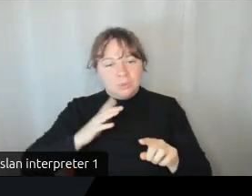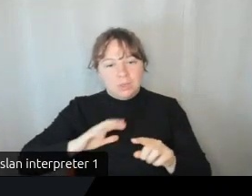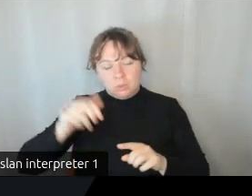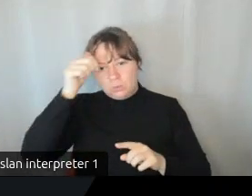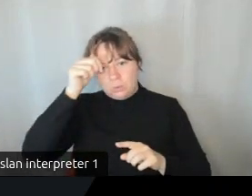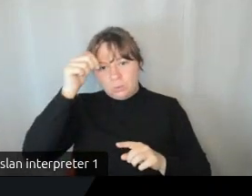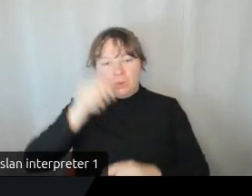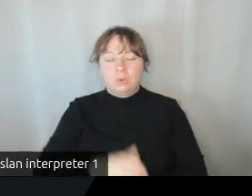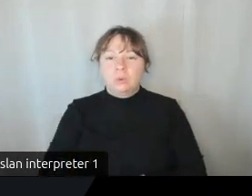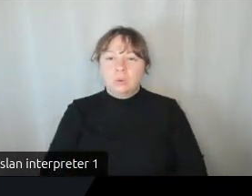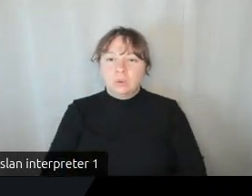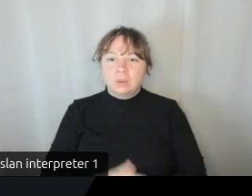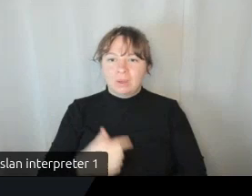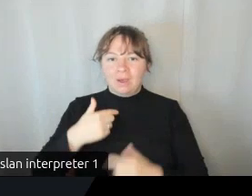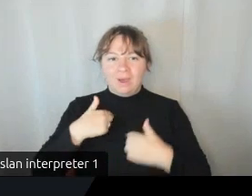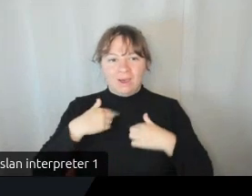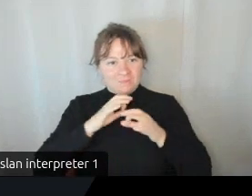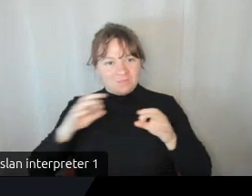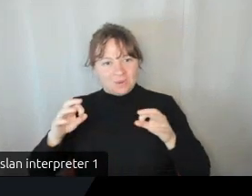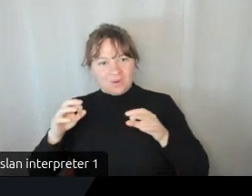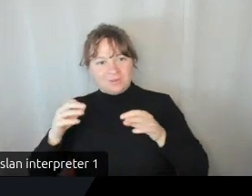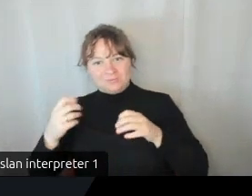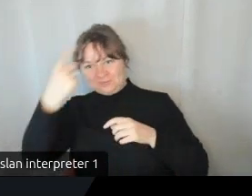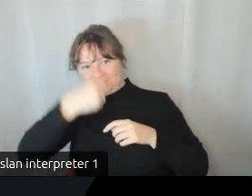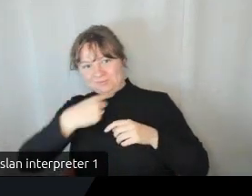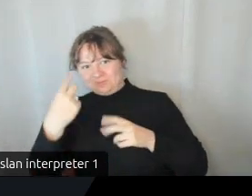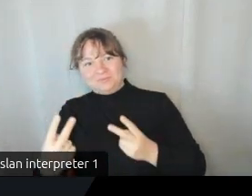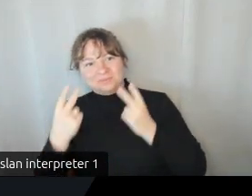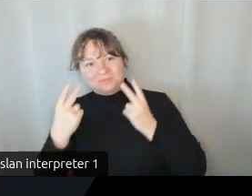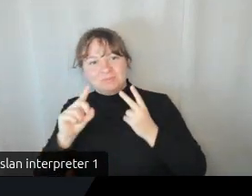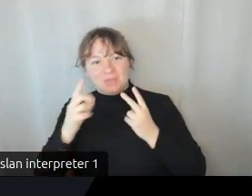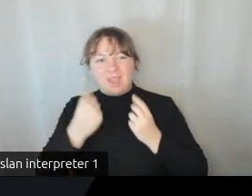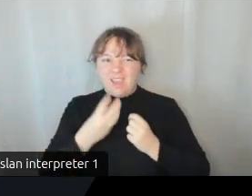Apologies that I'm off screen but we do have three fabulous speakers on screen today which